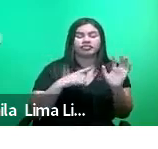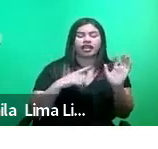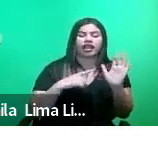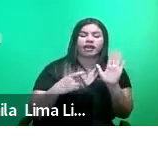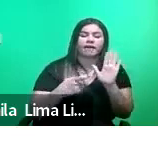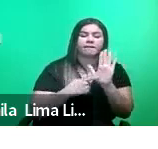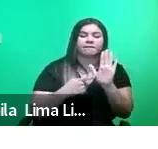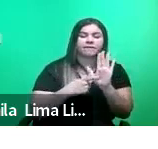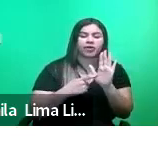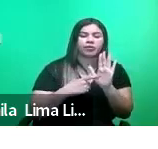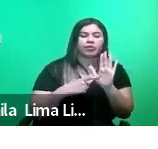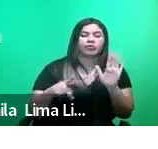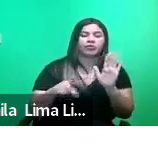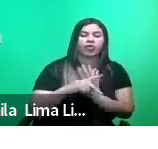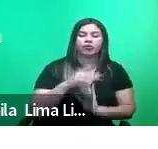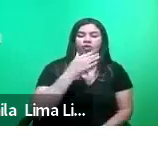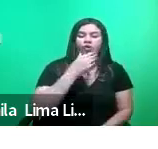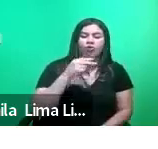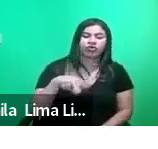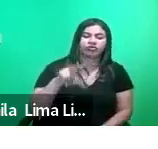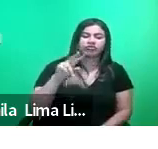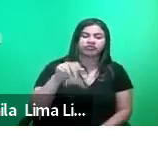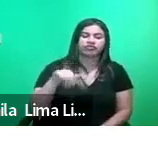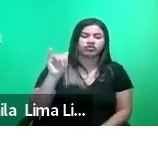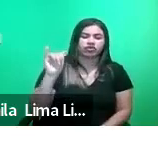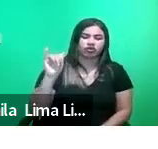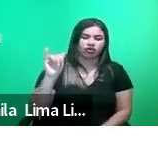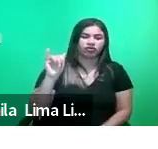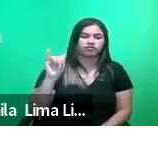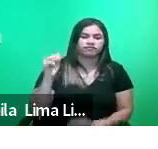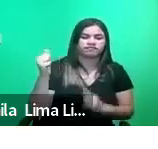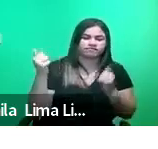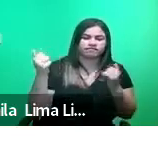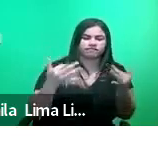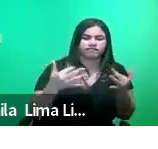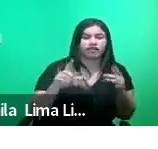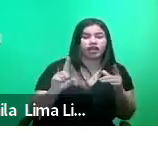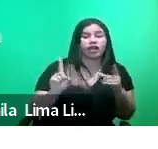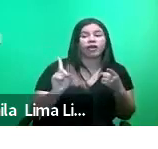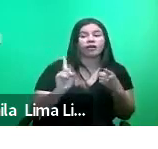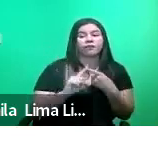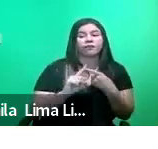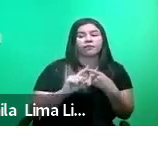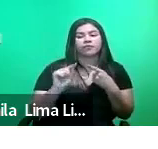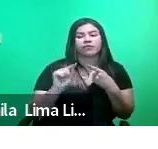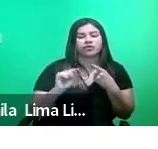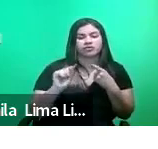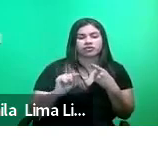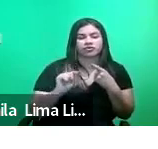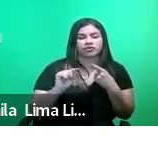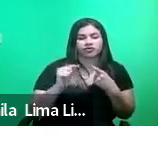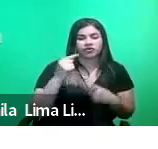Let's say the first the first one by the first one by noble the first one by noble Masatka these